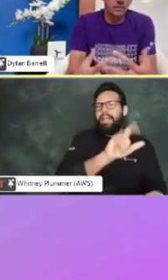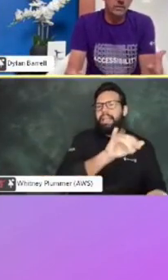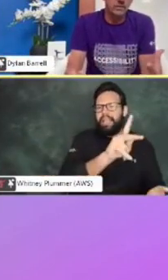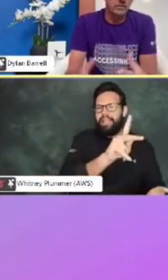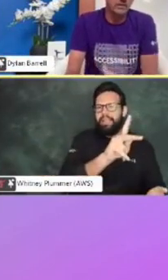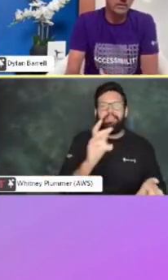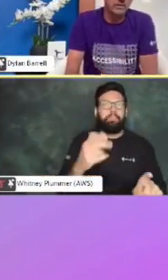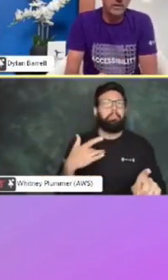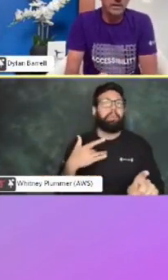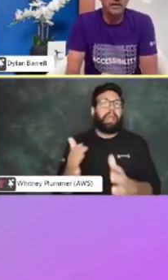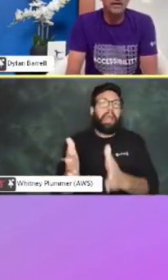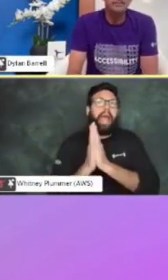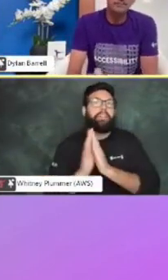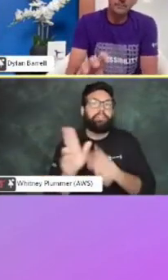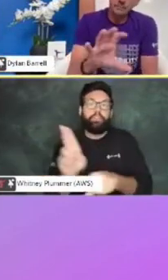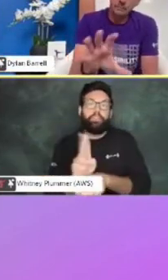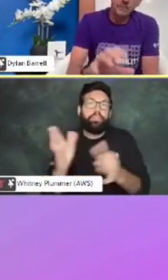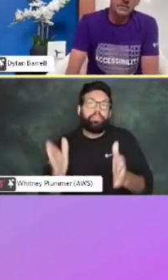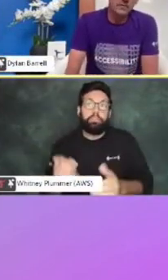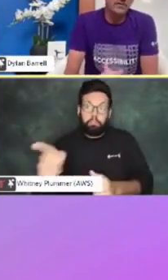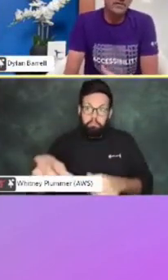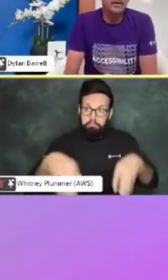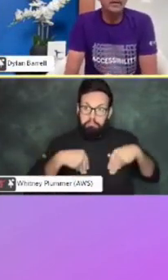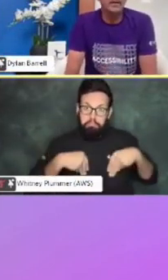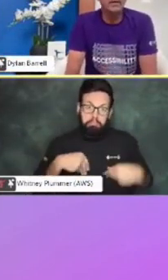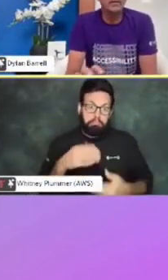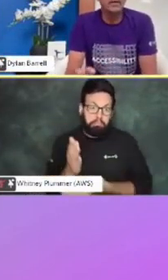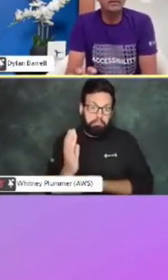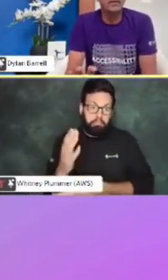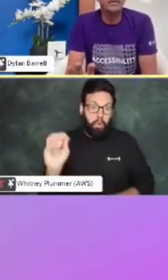So what you can see on your screen here is you can see that the user interface